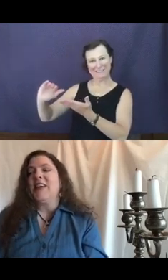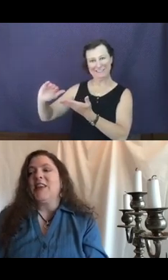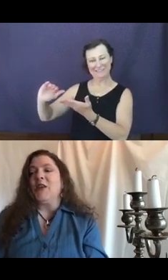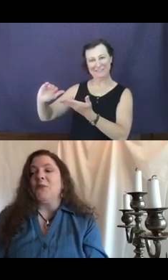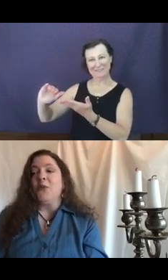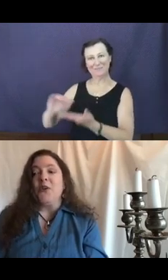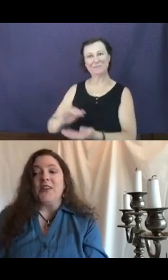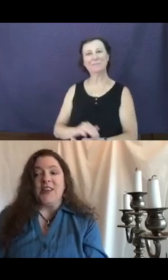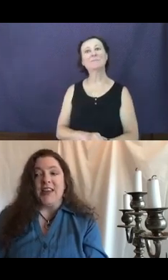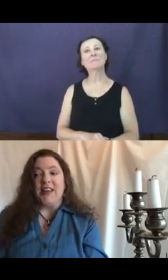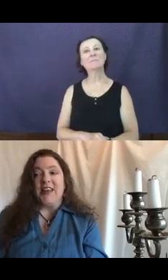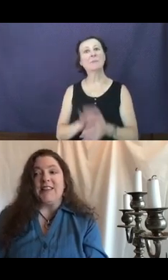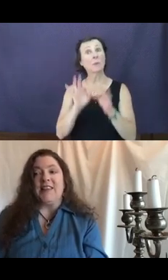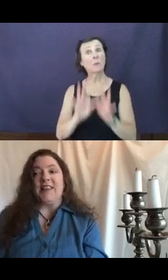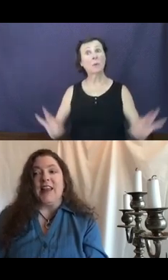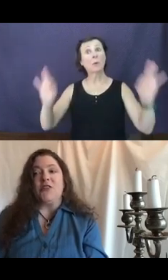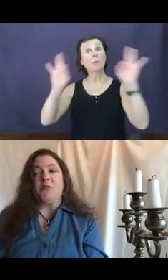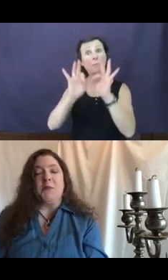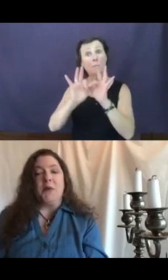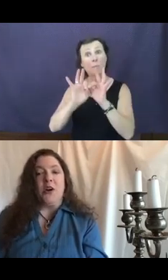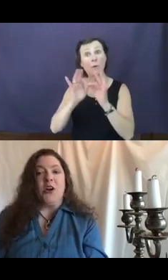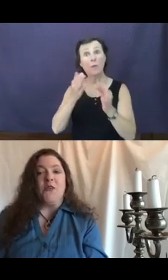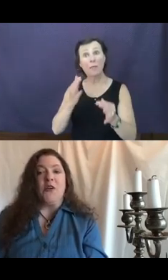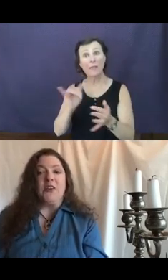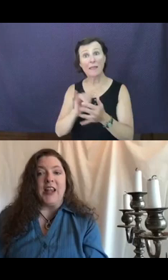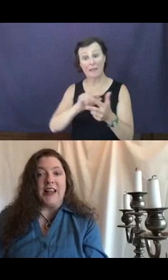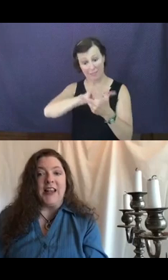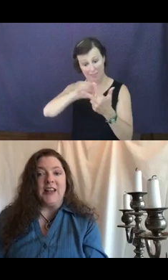The important thing is that they should be part of our daily